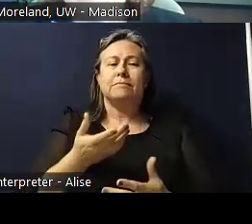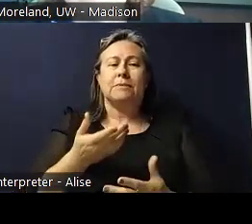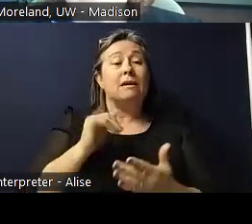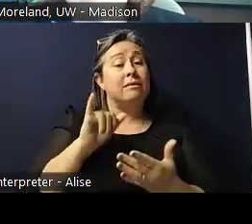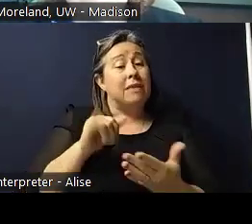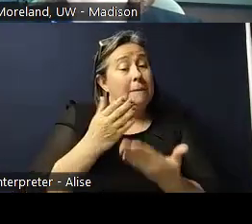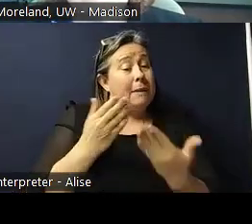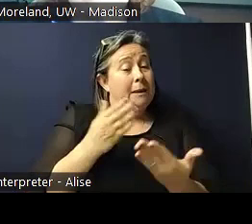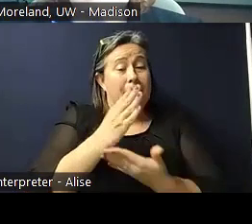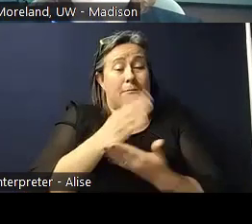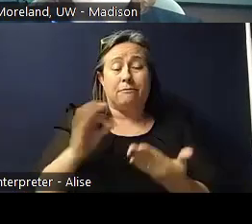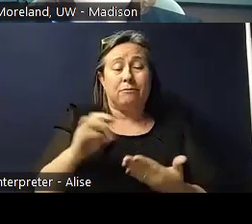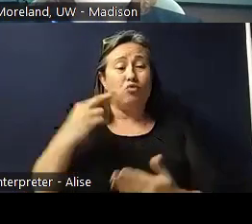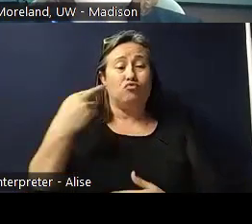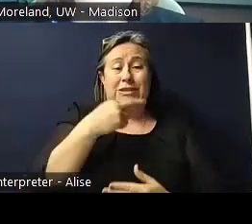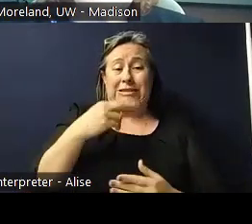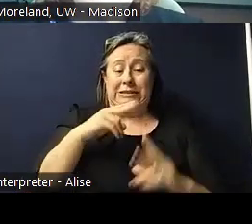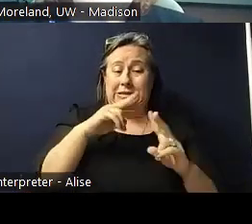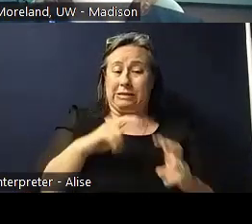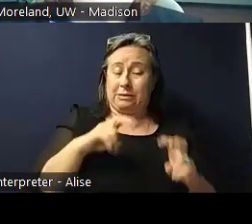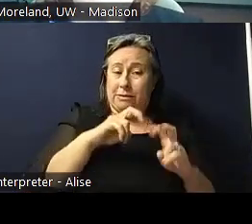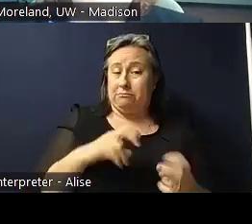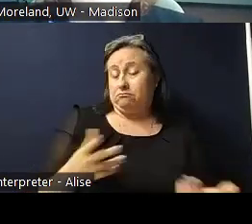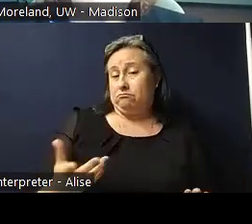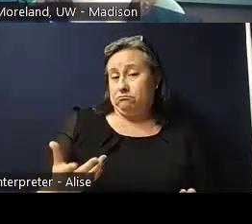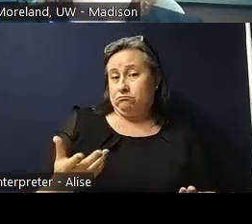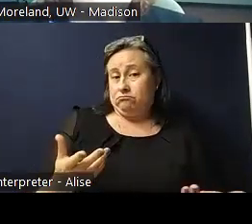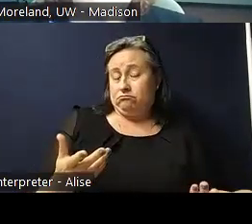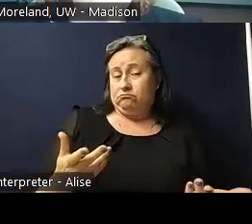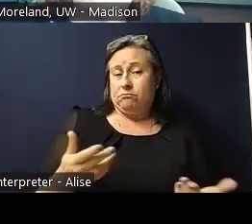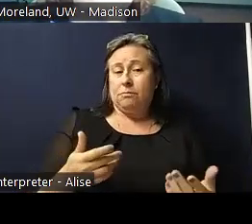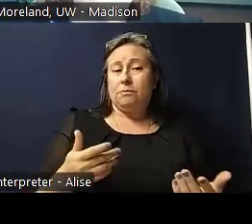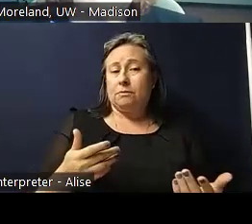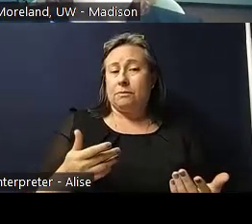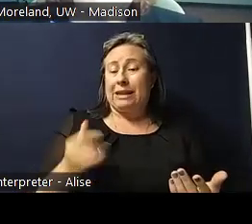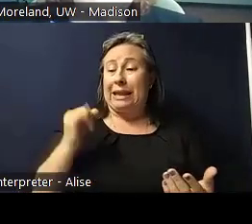It may be that if it's a low-risk thing,